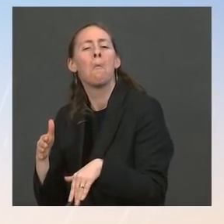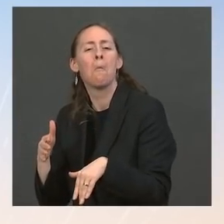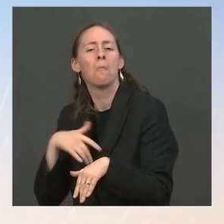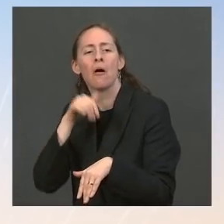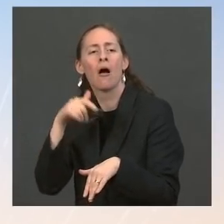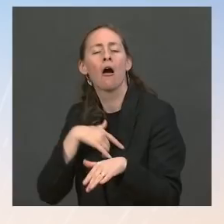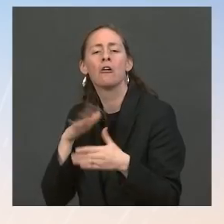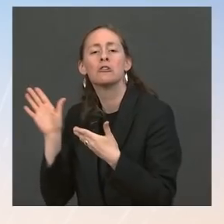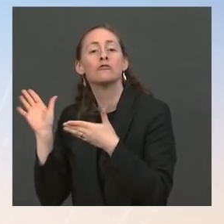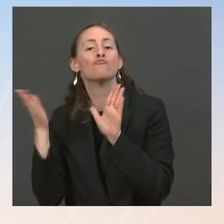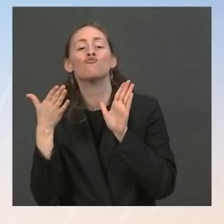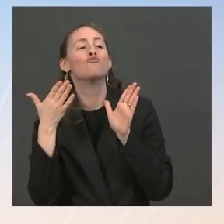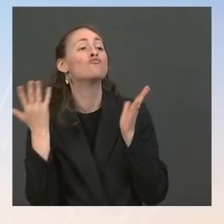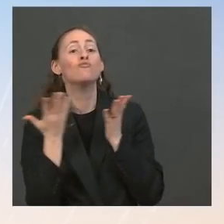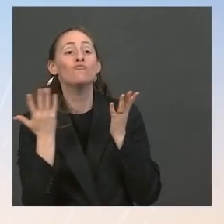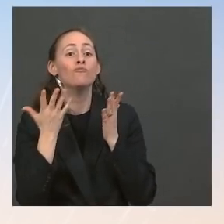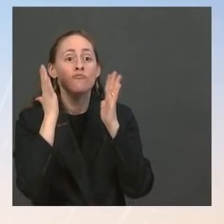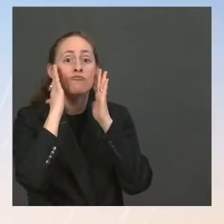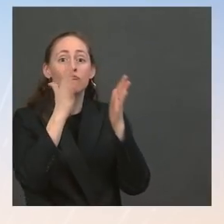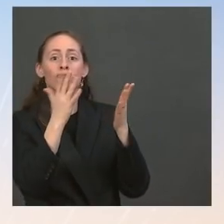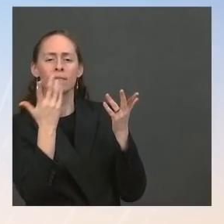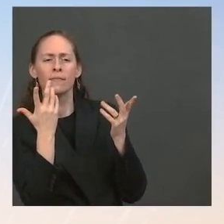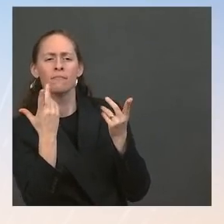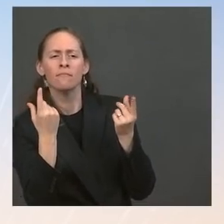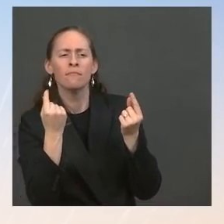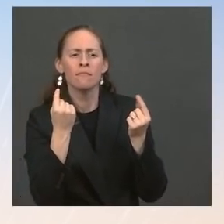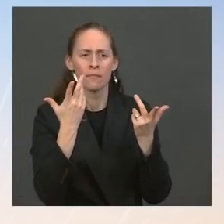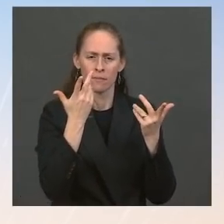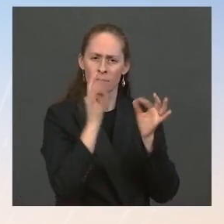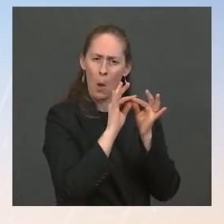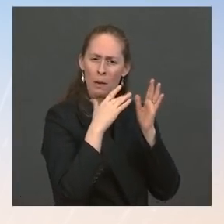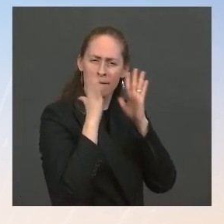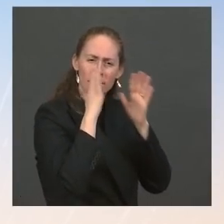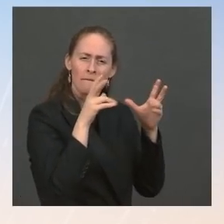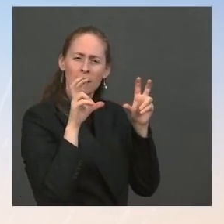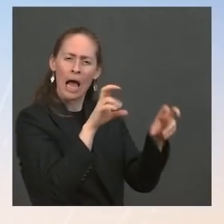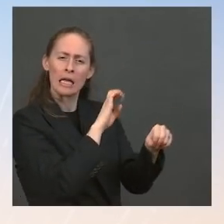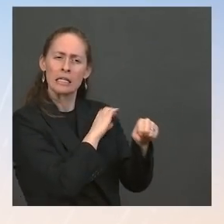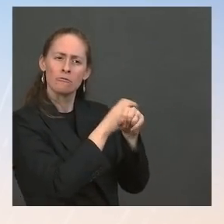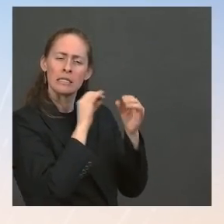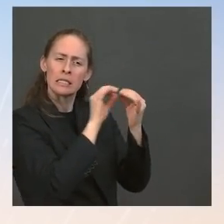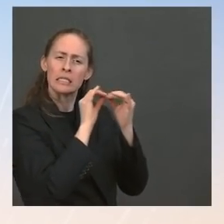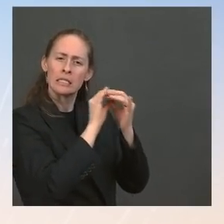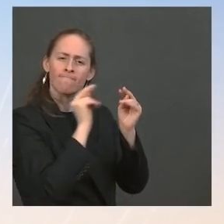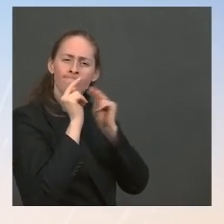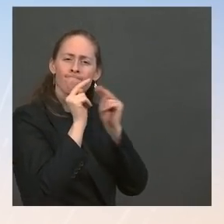in order to get this legislation done. And looking back, the President would have done the same thing because he wants to deliver for the American people.